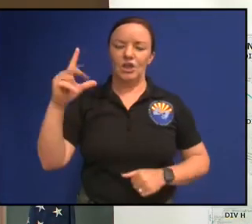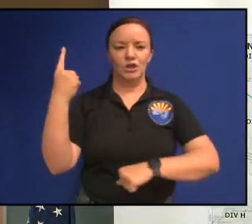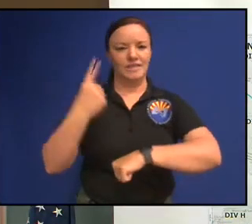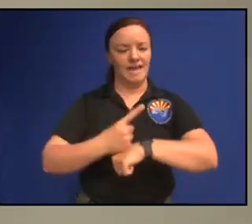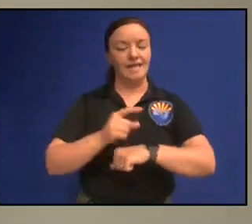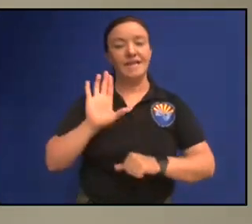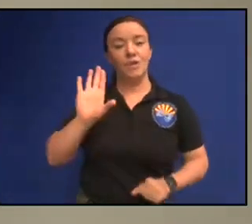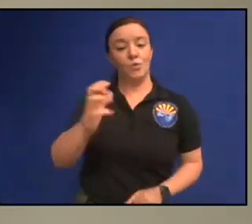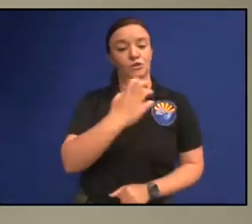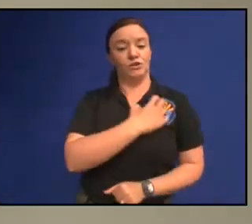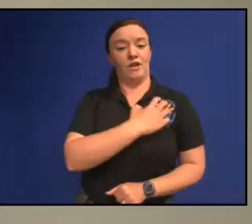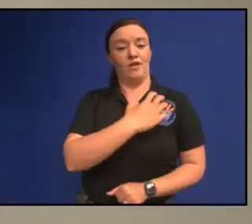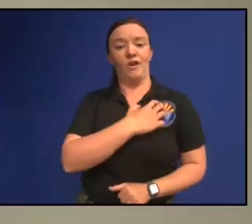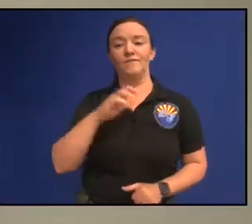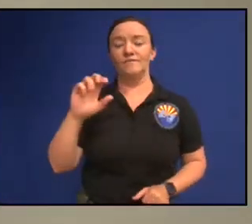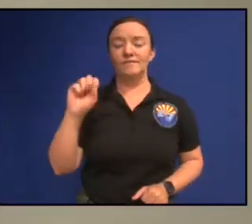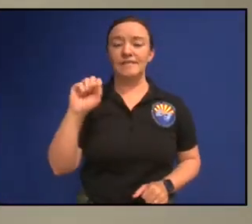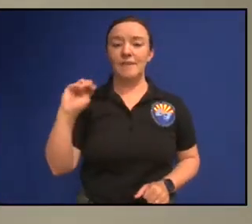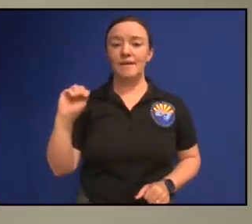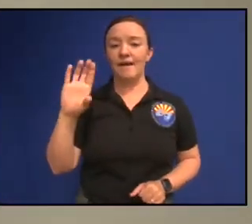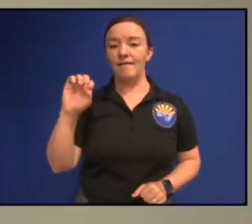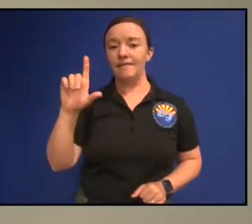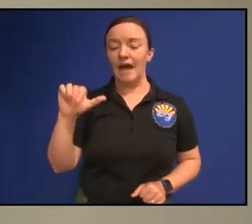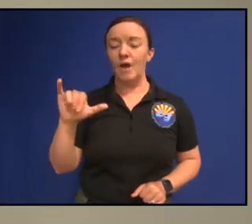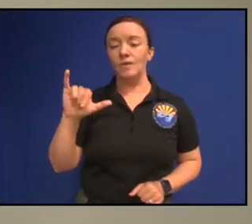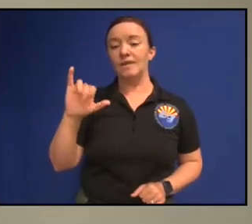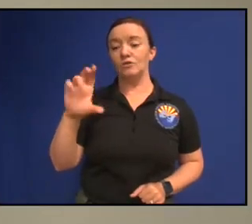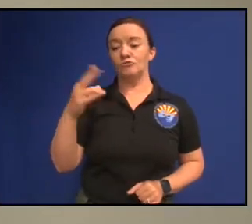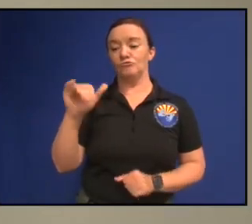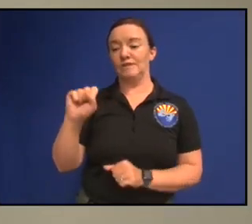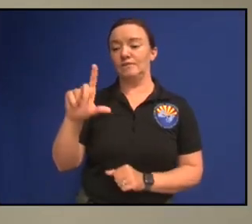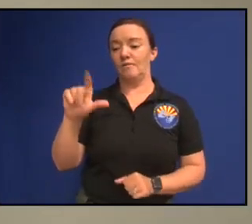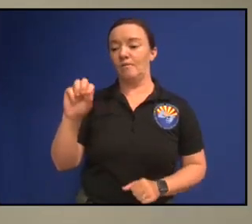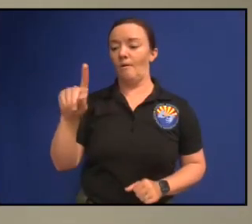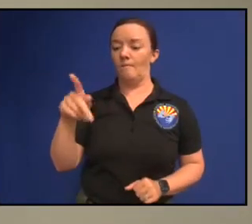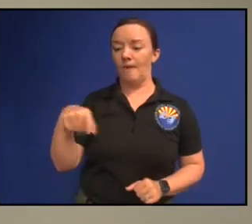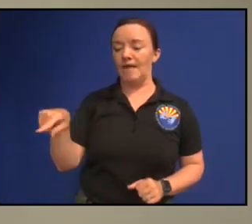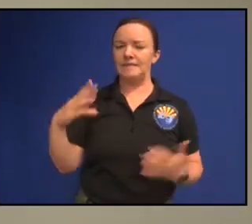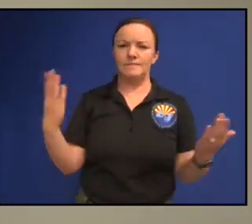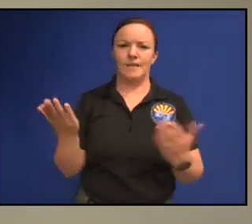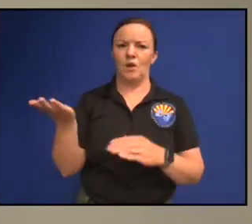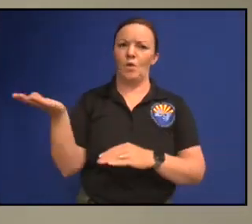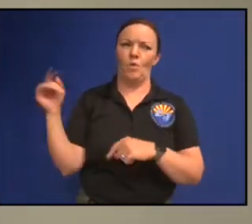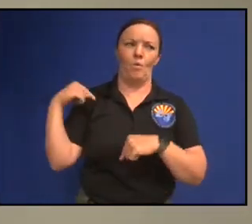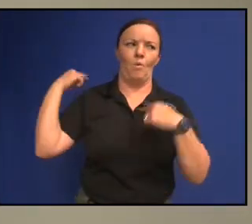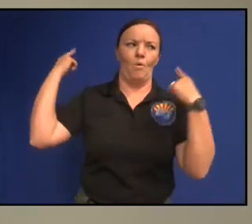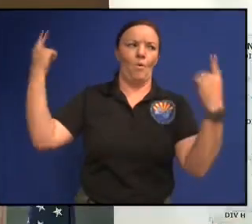MIGUEL COUNTY SHERIFF, CHRIS LOPEZ, HAS BEEN WITH US THE WHOLE TIME.